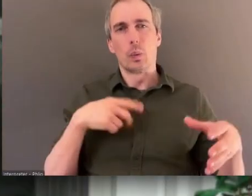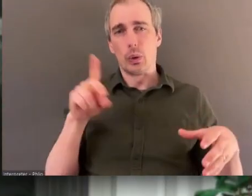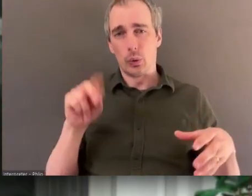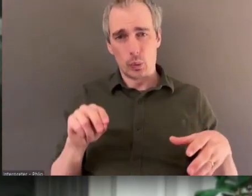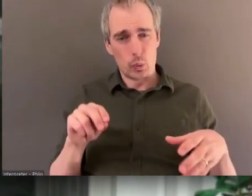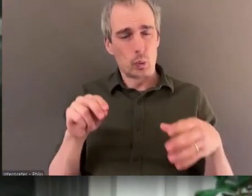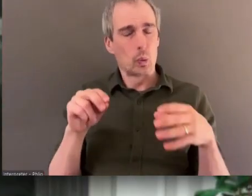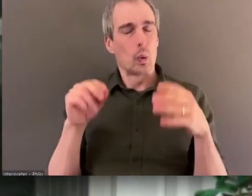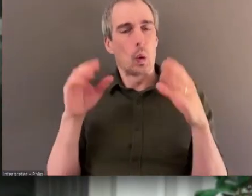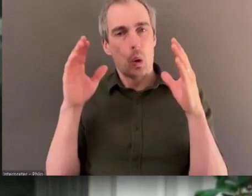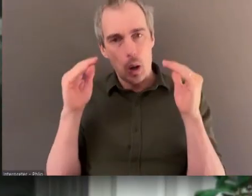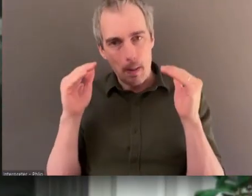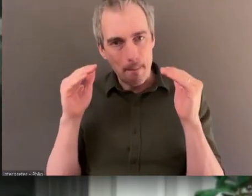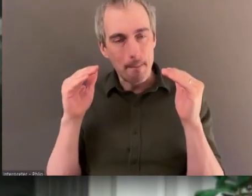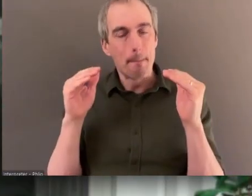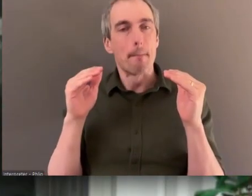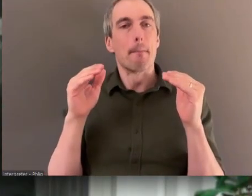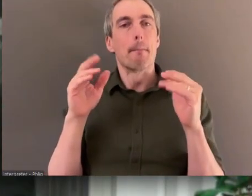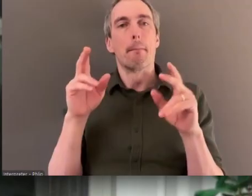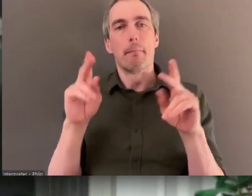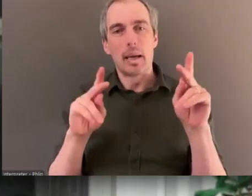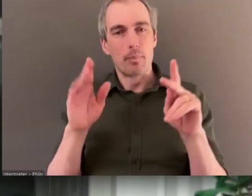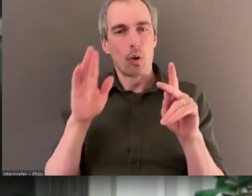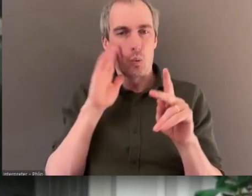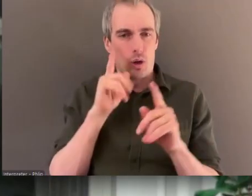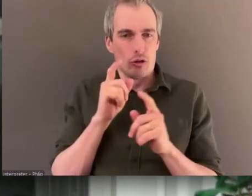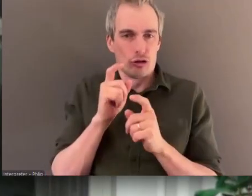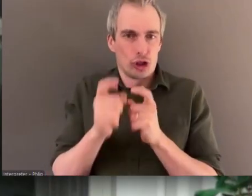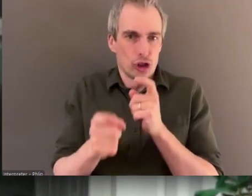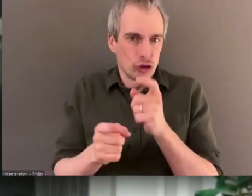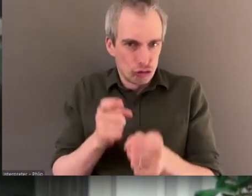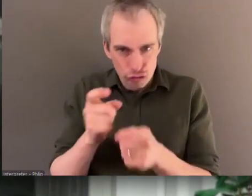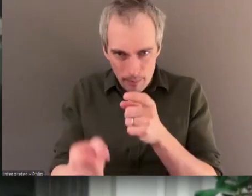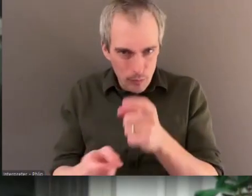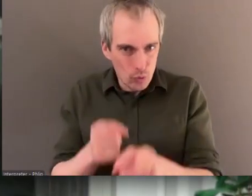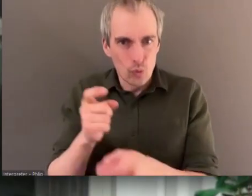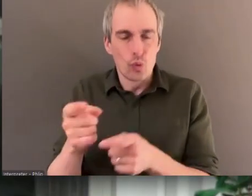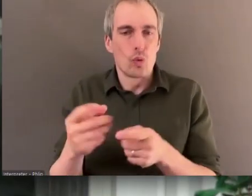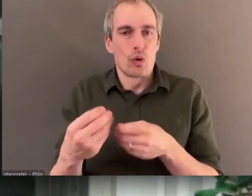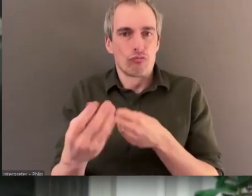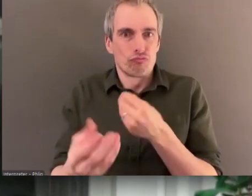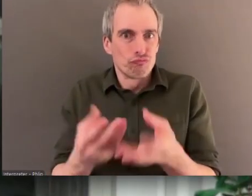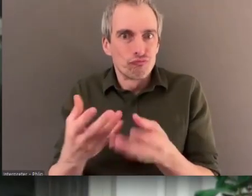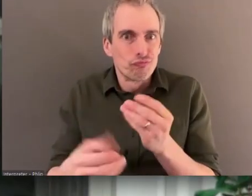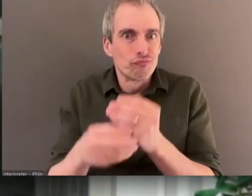new agents and new ideas and that is one of the ways, one of the reasons that we're open source because we want